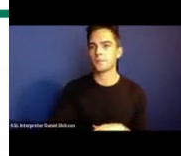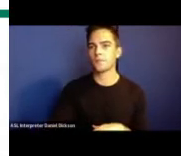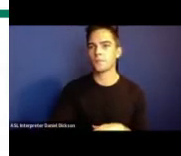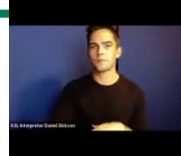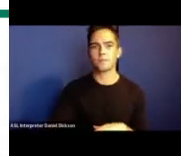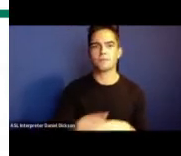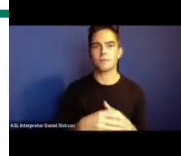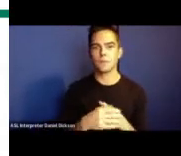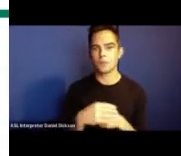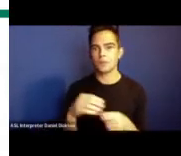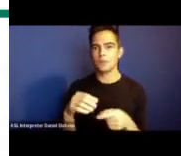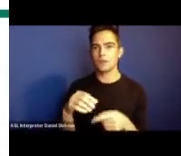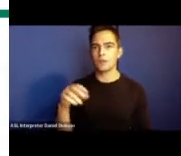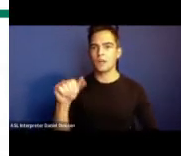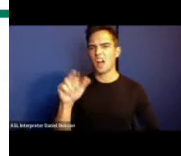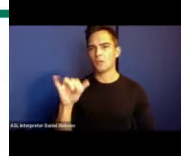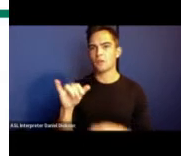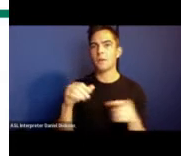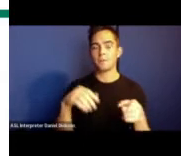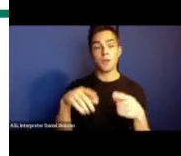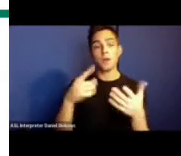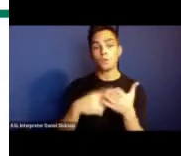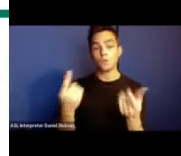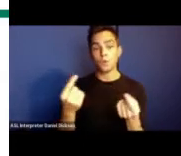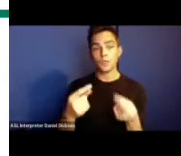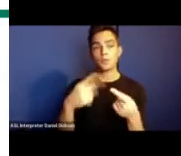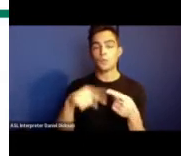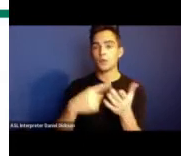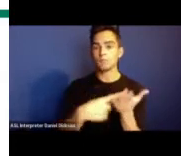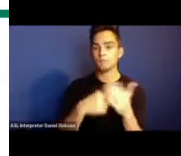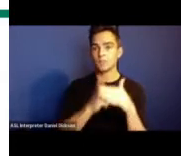together and talking during the RW meetings in 2018, we heard